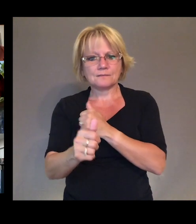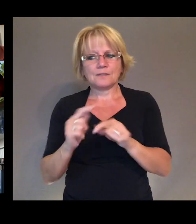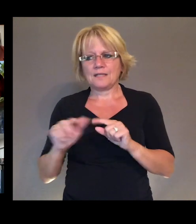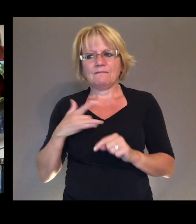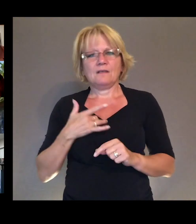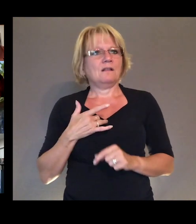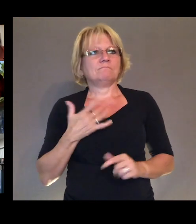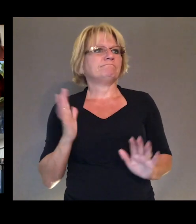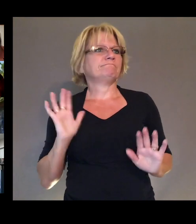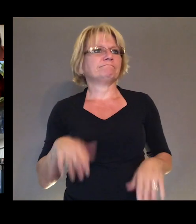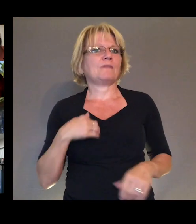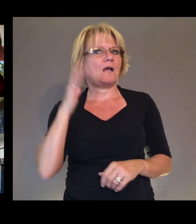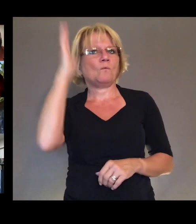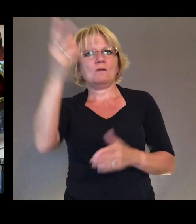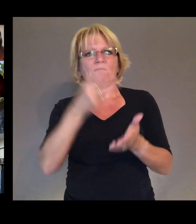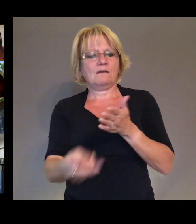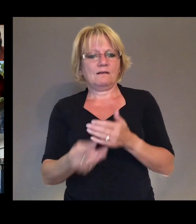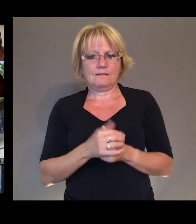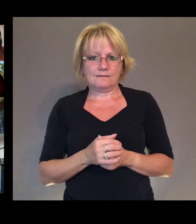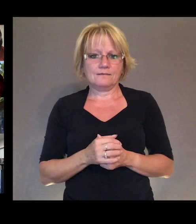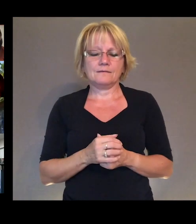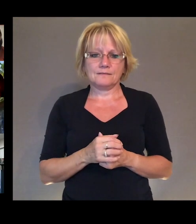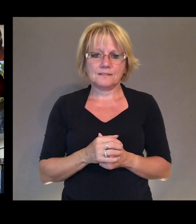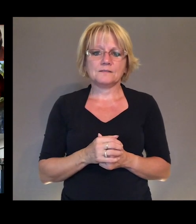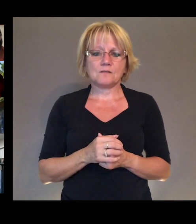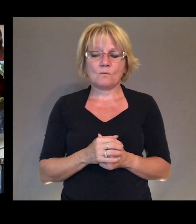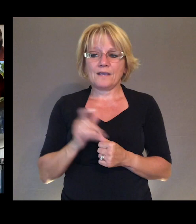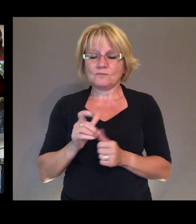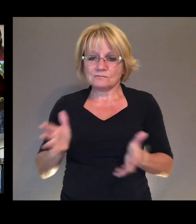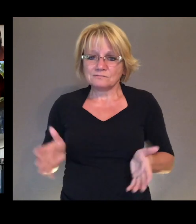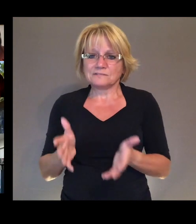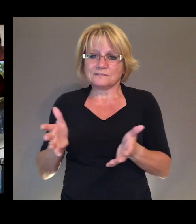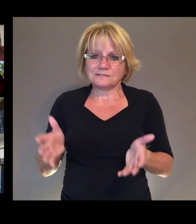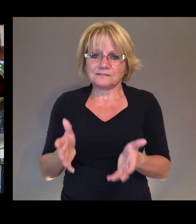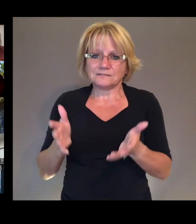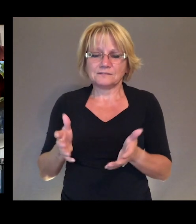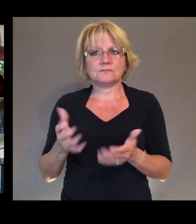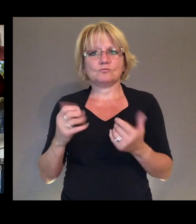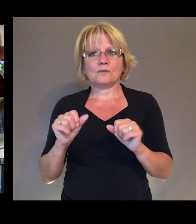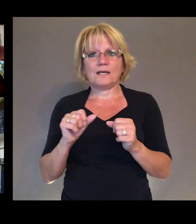So, you know, we have to push to get rid of this test. It doesn't seem fair.